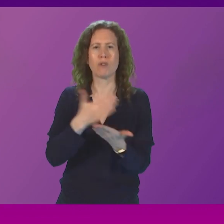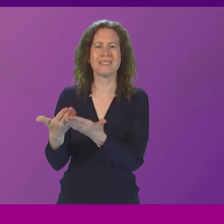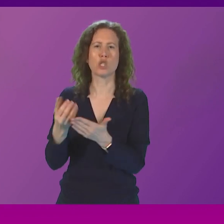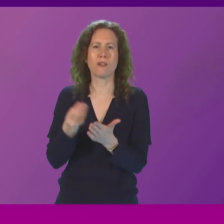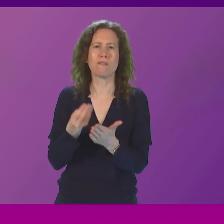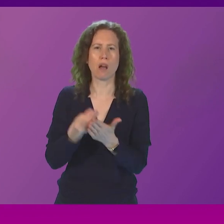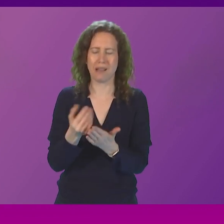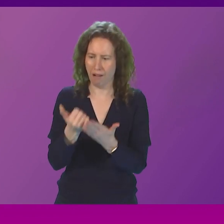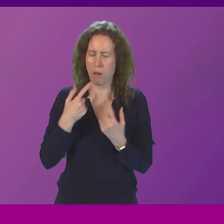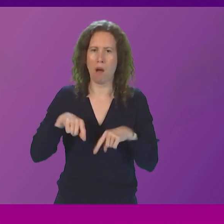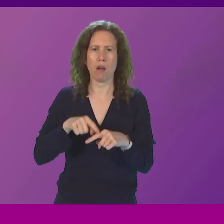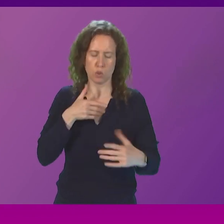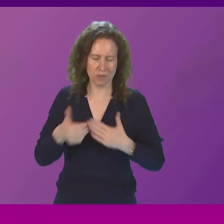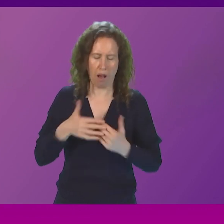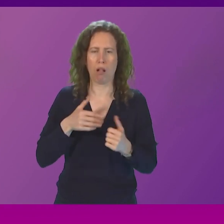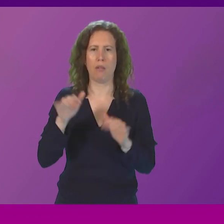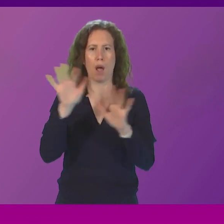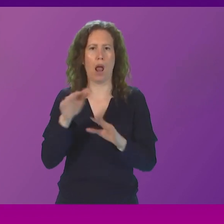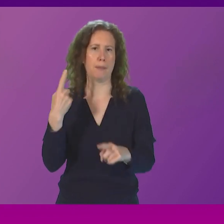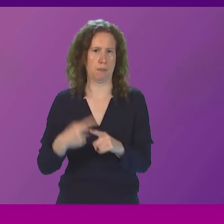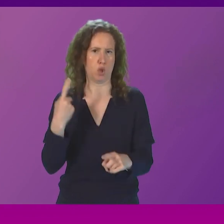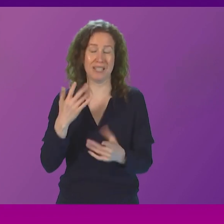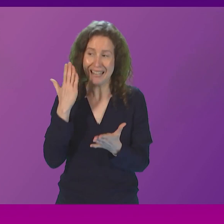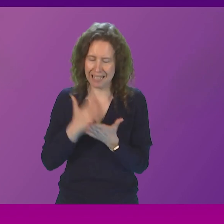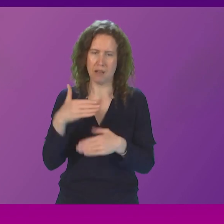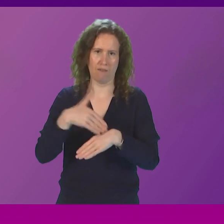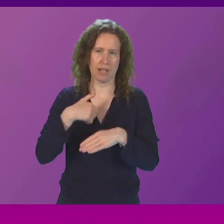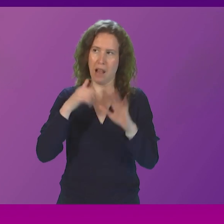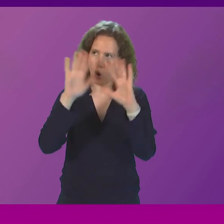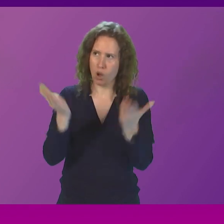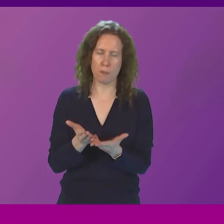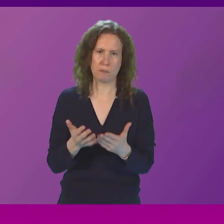tackle the climate emergency that is affecting the globe and is the biggest priority and